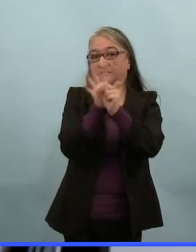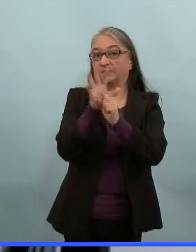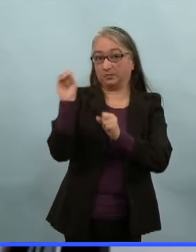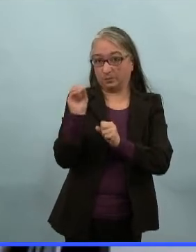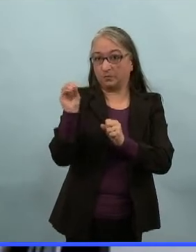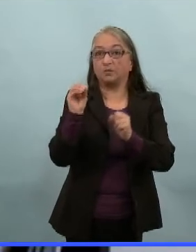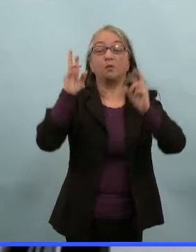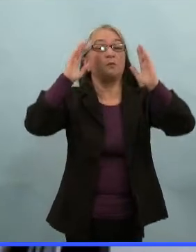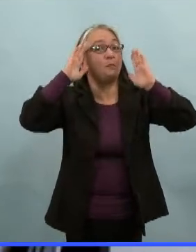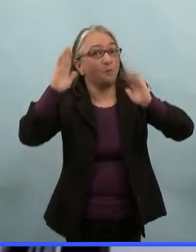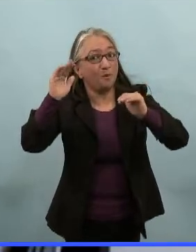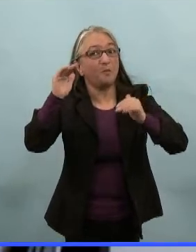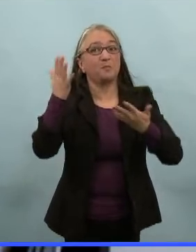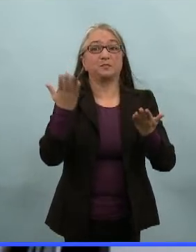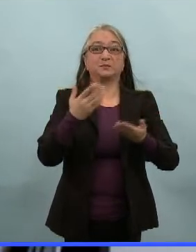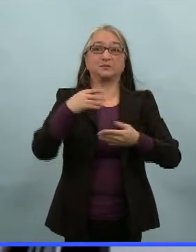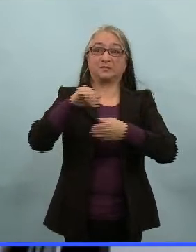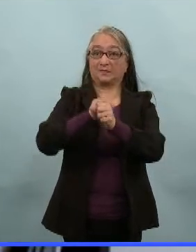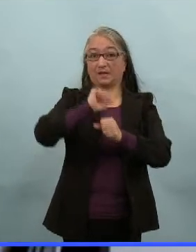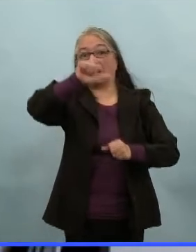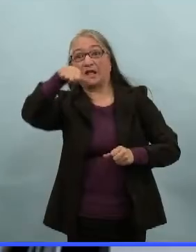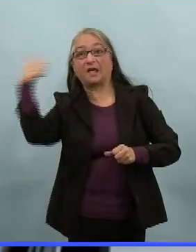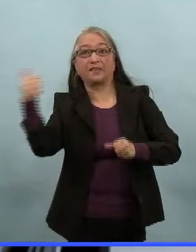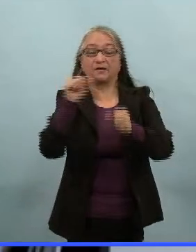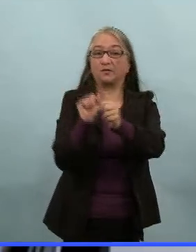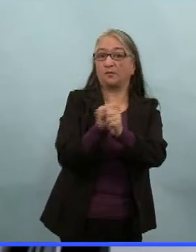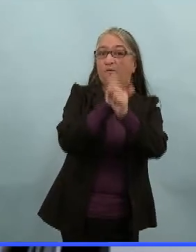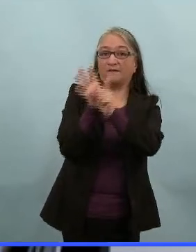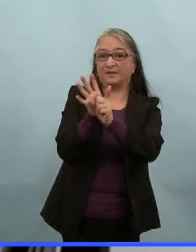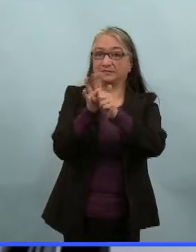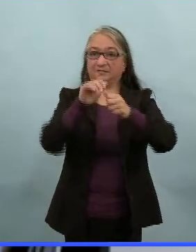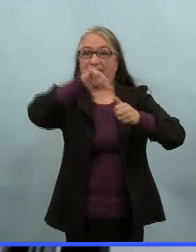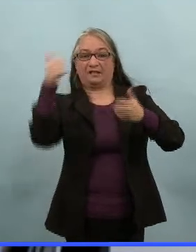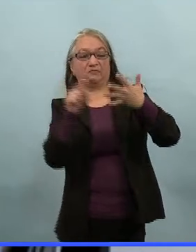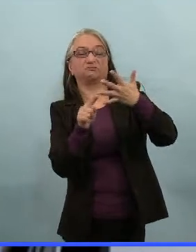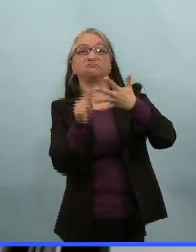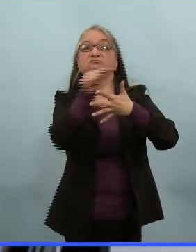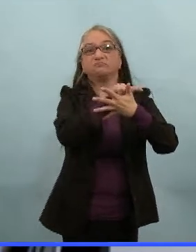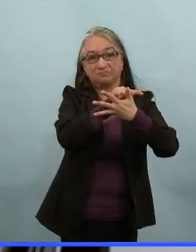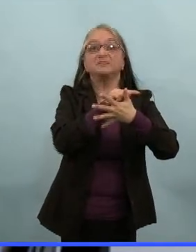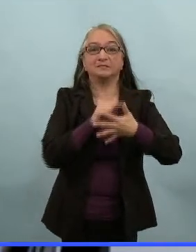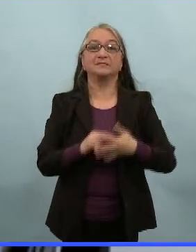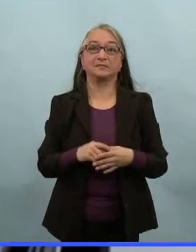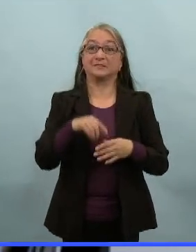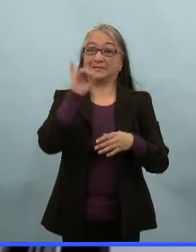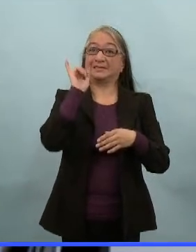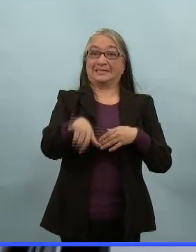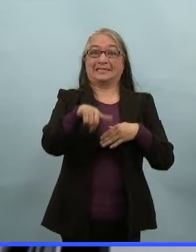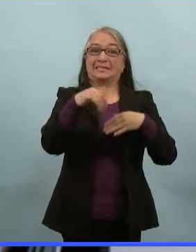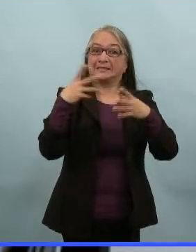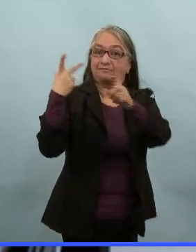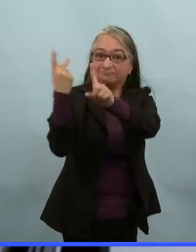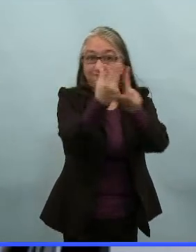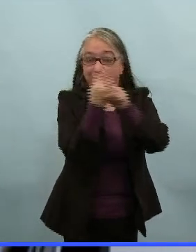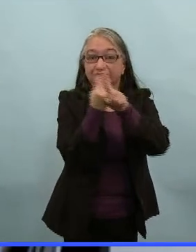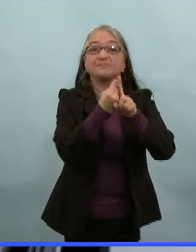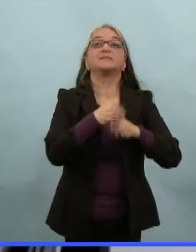previous variants but as i've said before the mrna vaccines remain effective at preventing